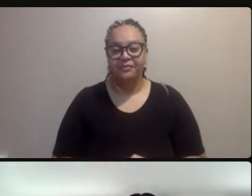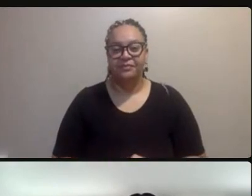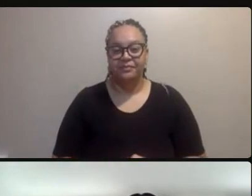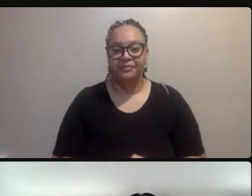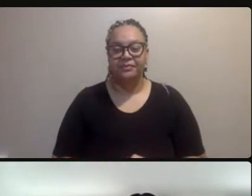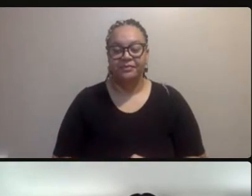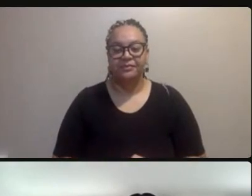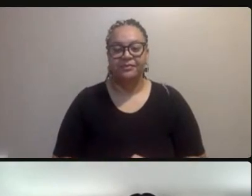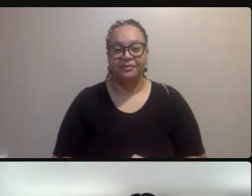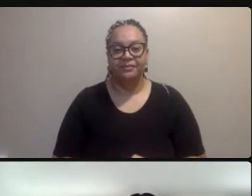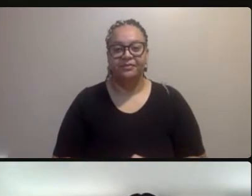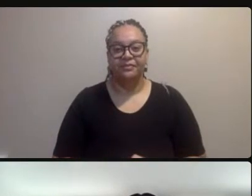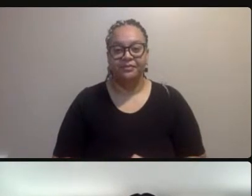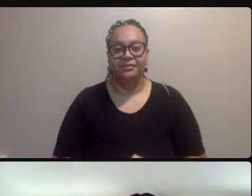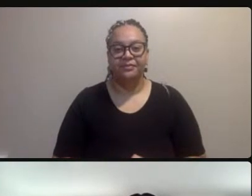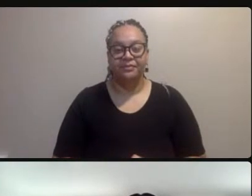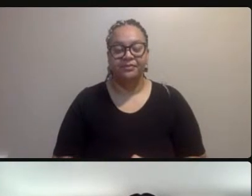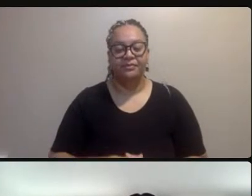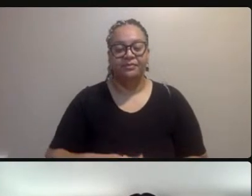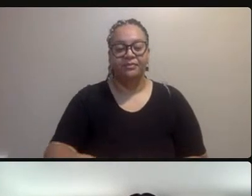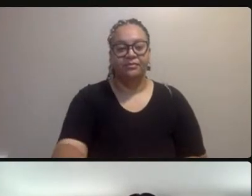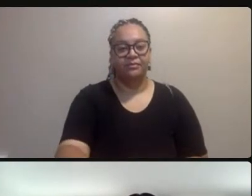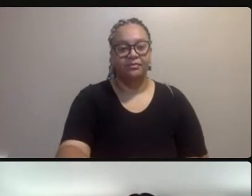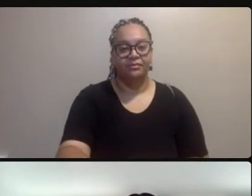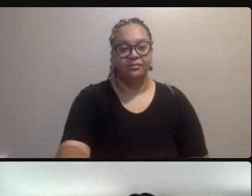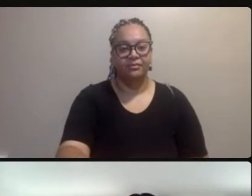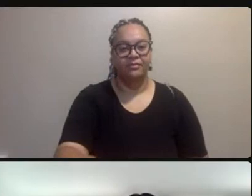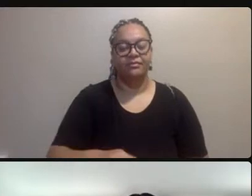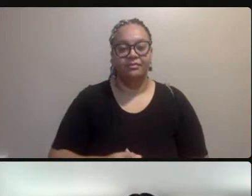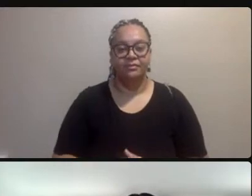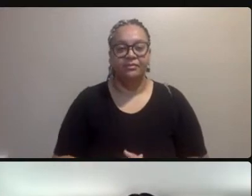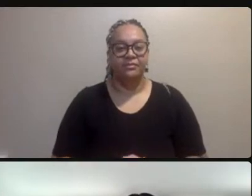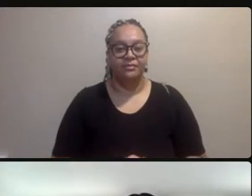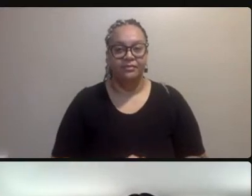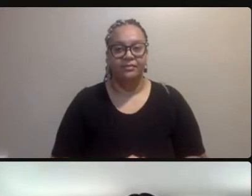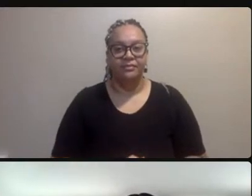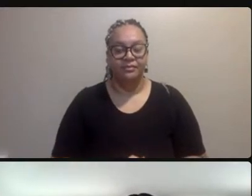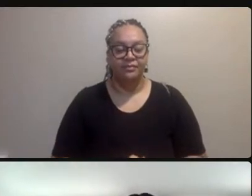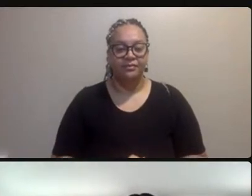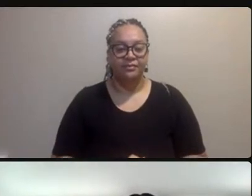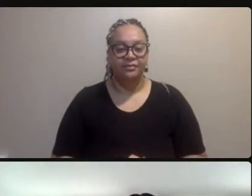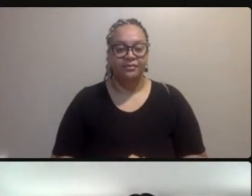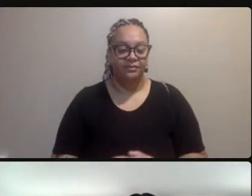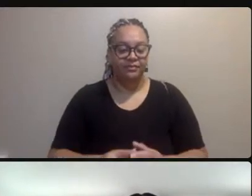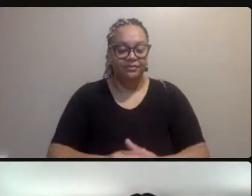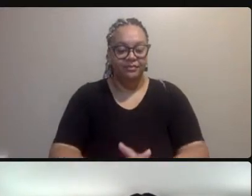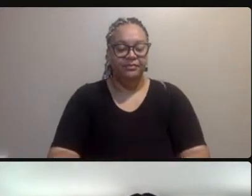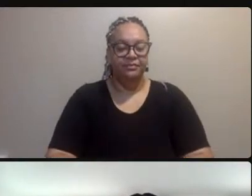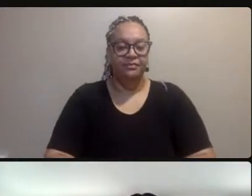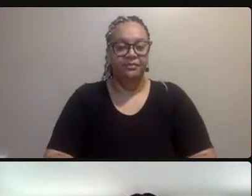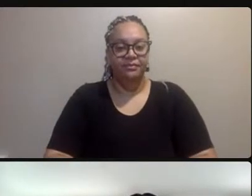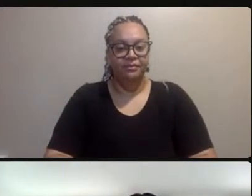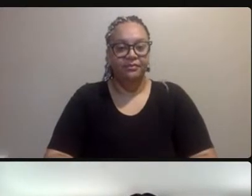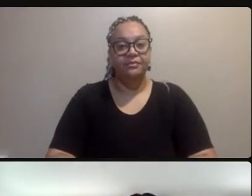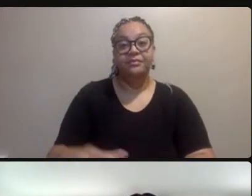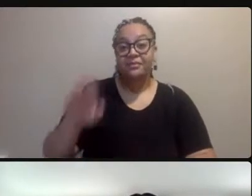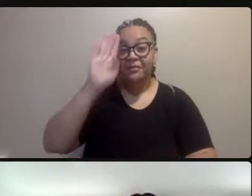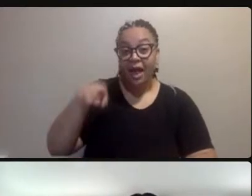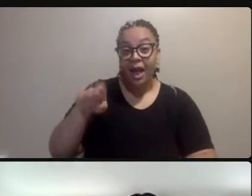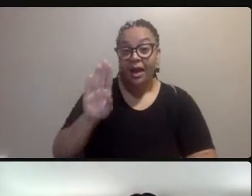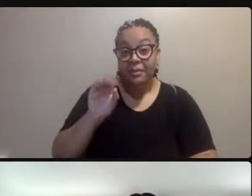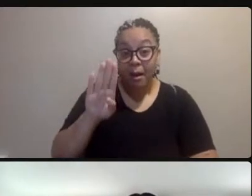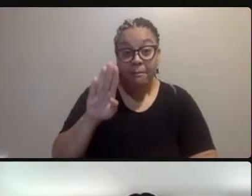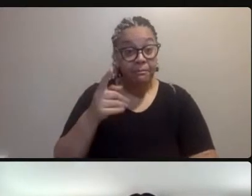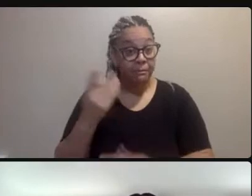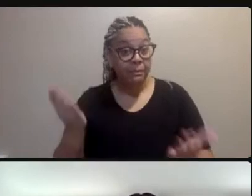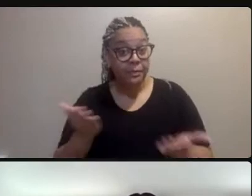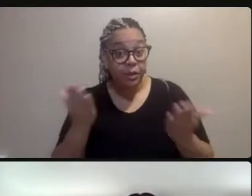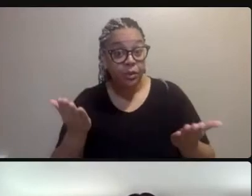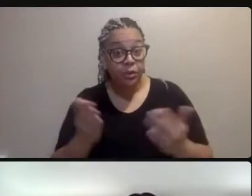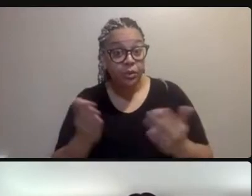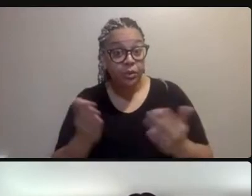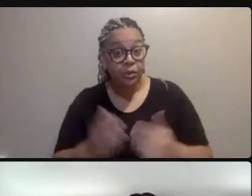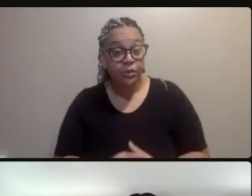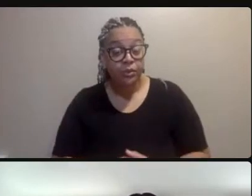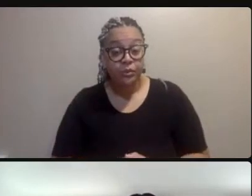HE'S JOINING NOW.